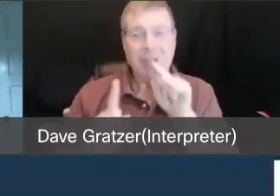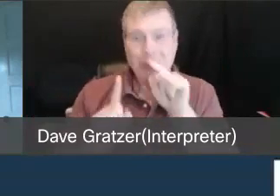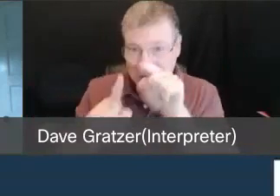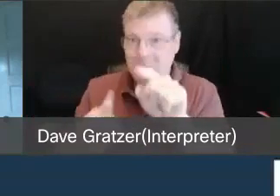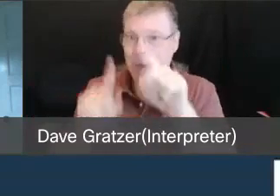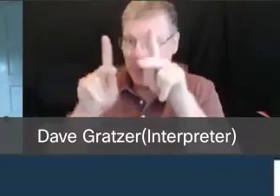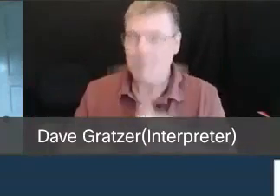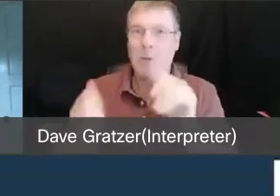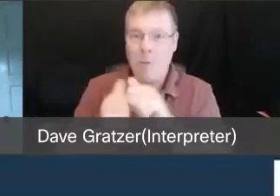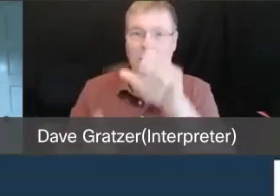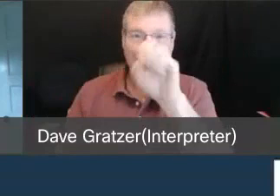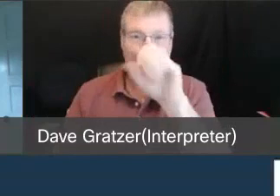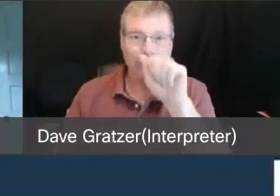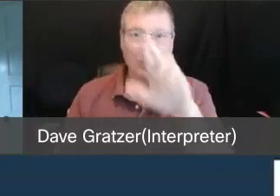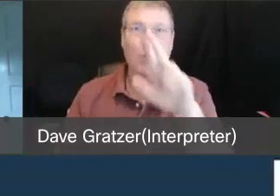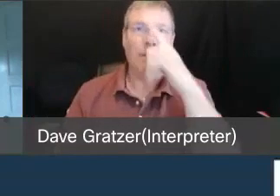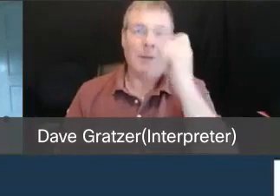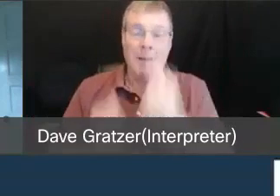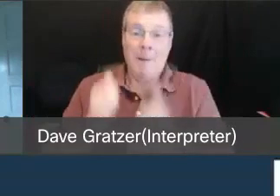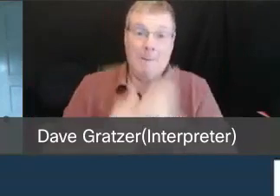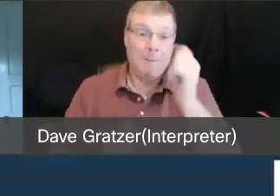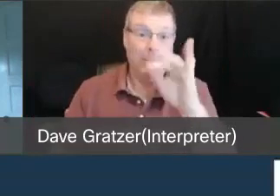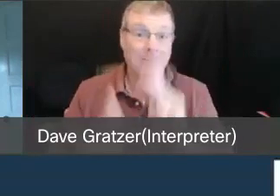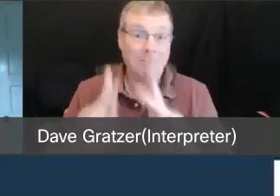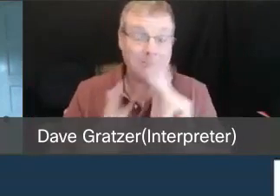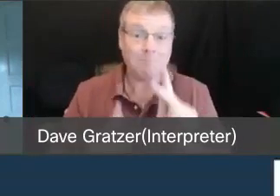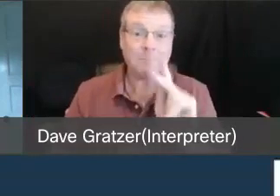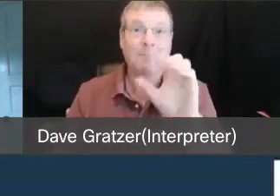Because they will do most of their communication